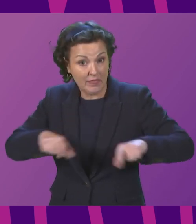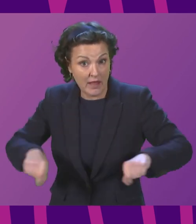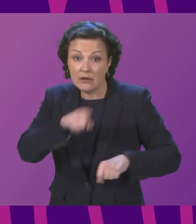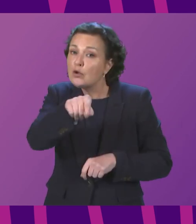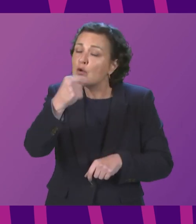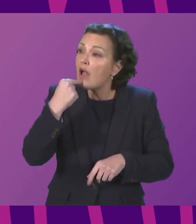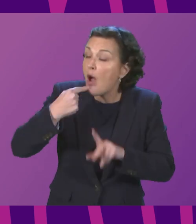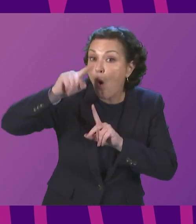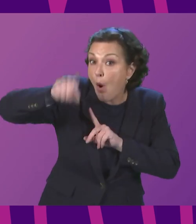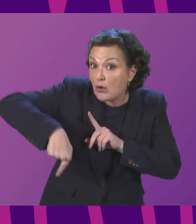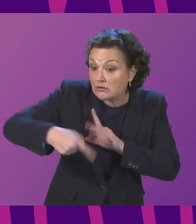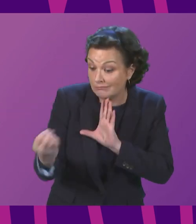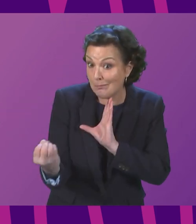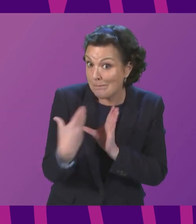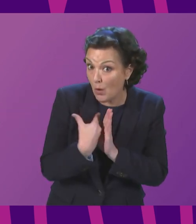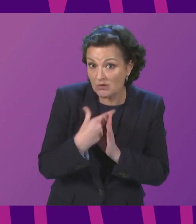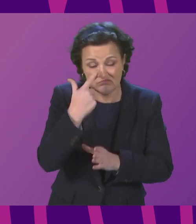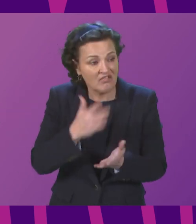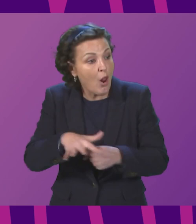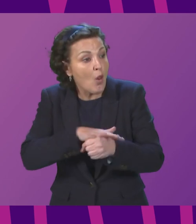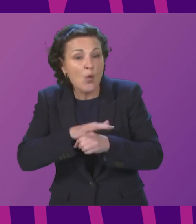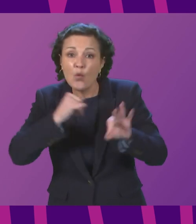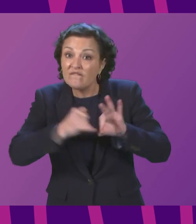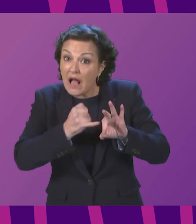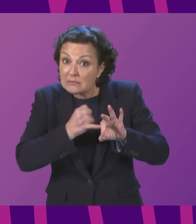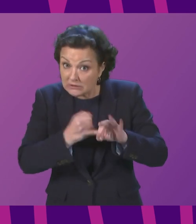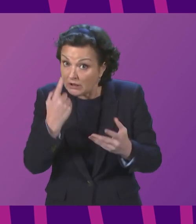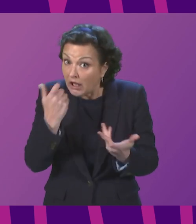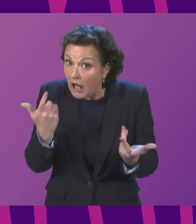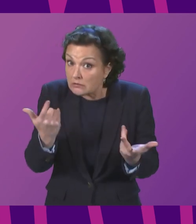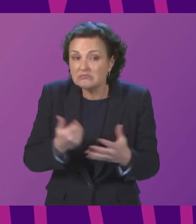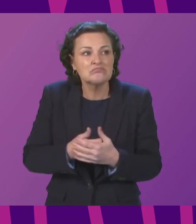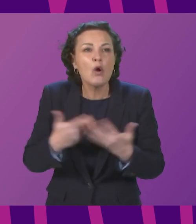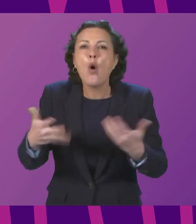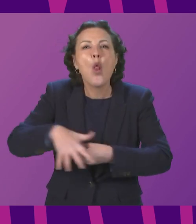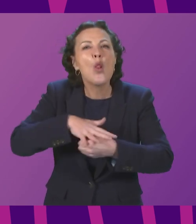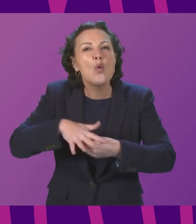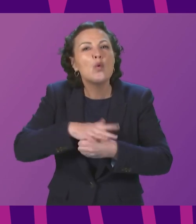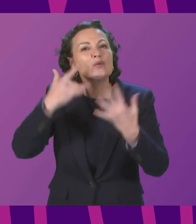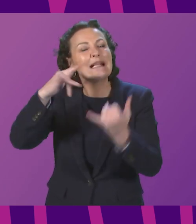order LFDs and they can get them from local pharmacies or local testing centres, and a